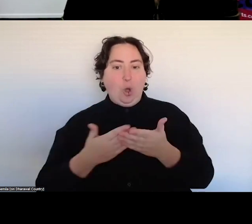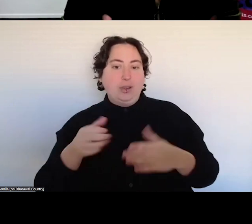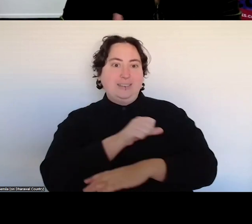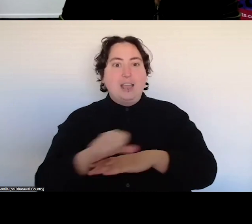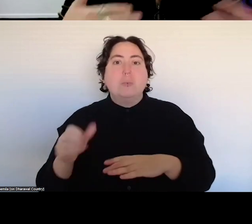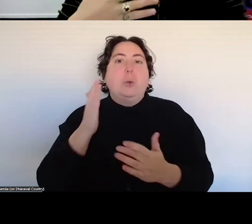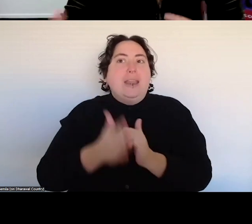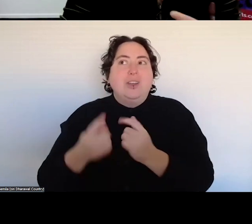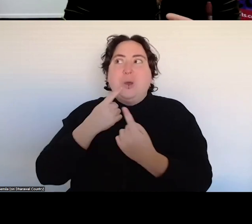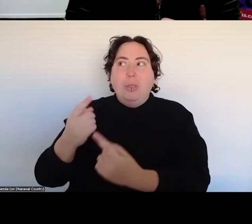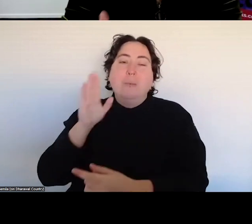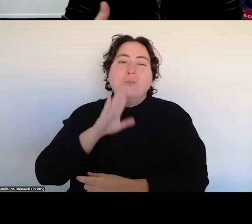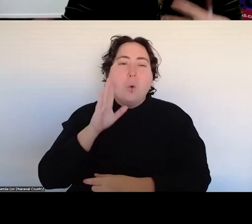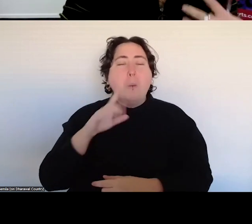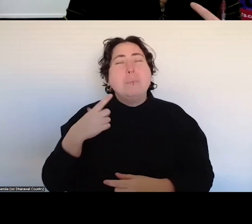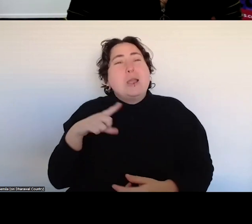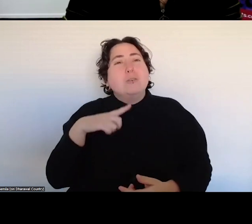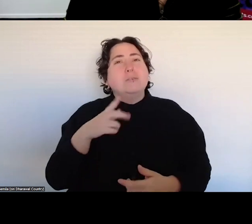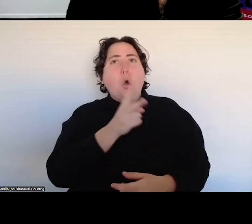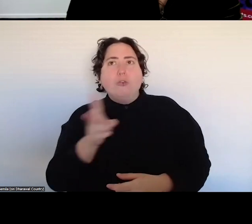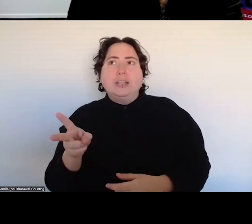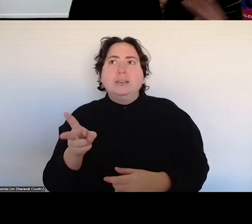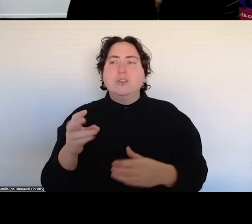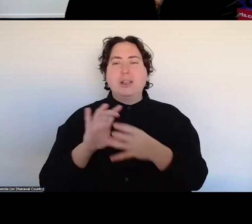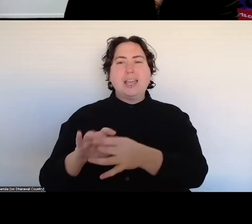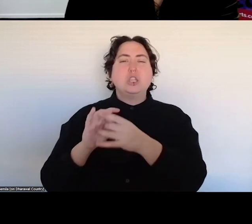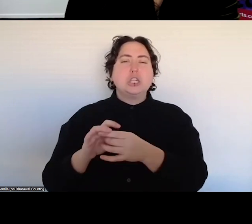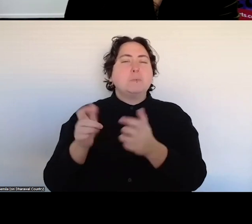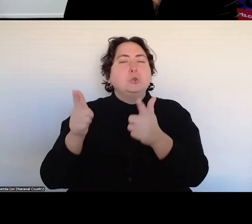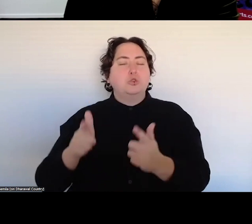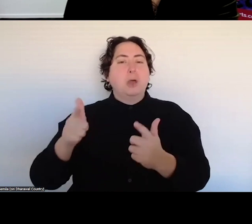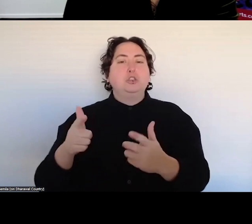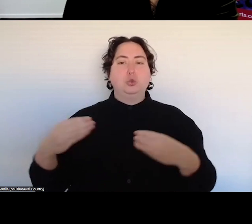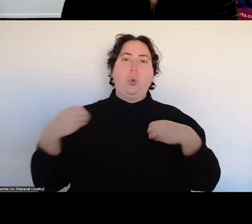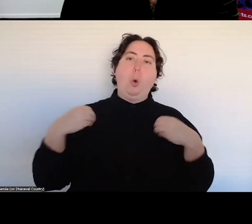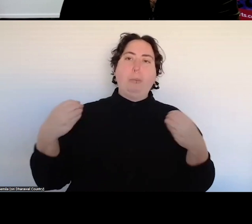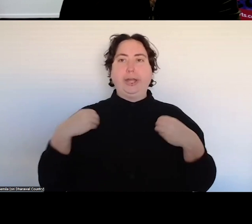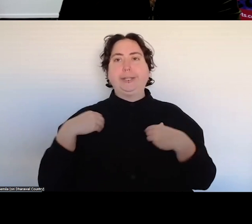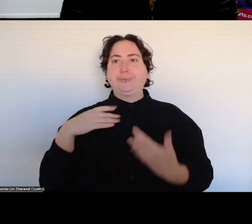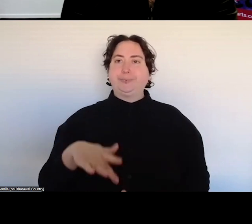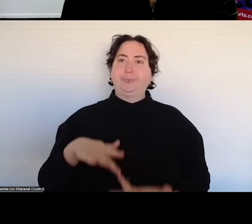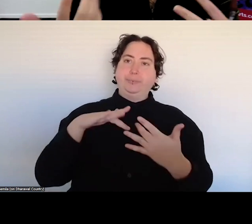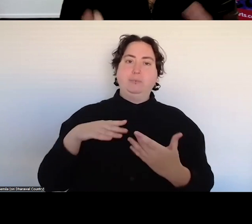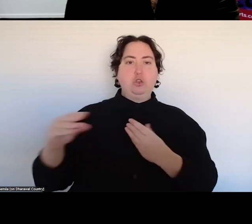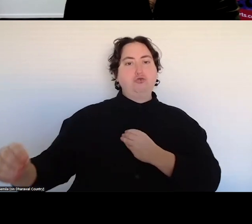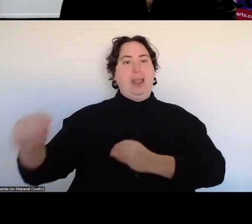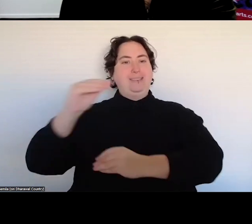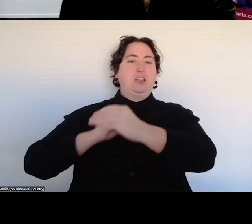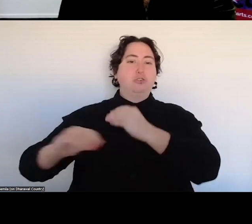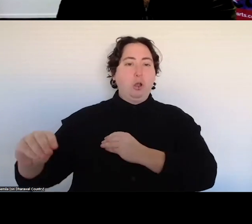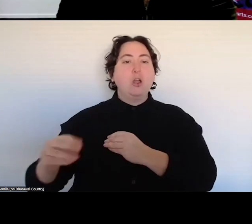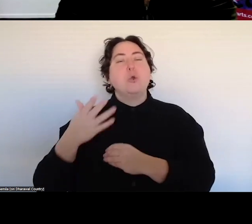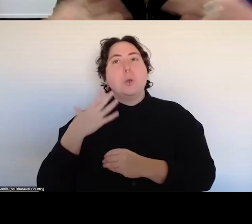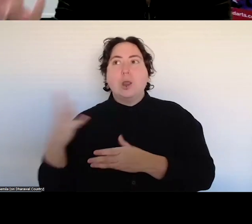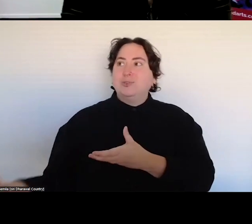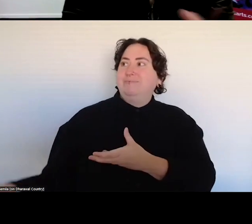is very corporate and transactional, so it was nice also to take them along the humour of us